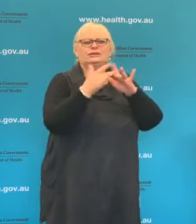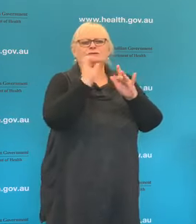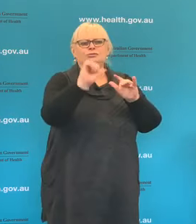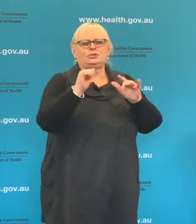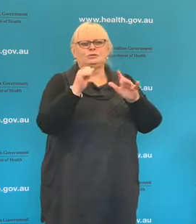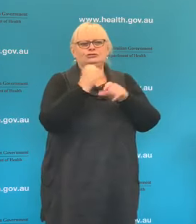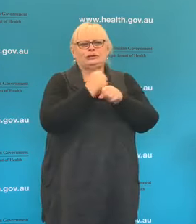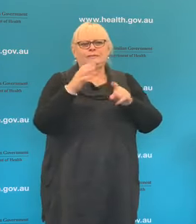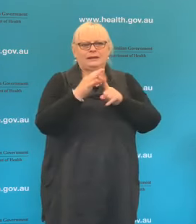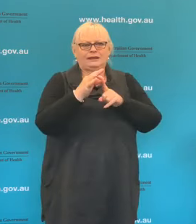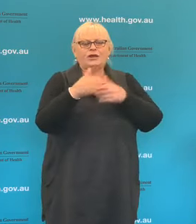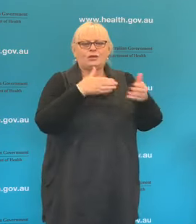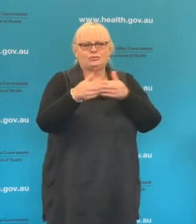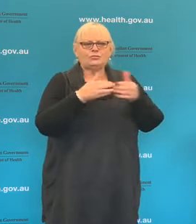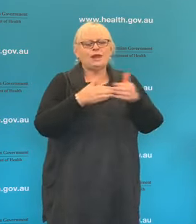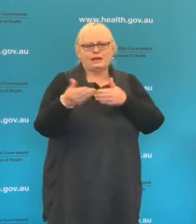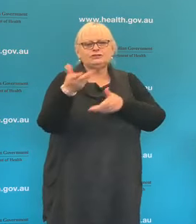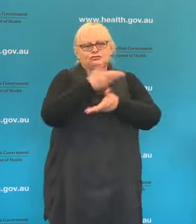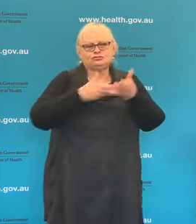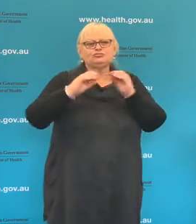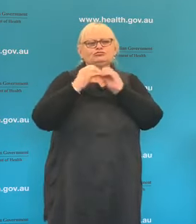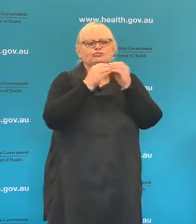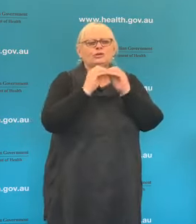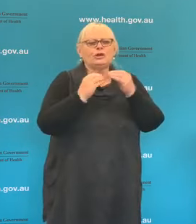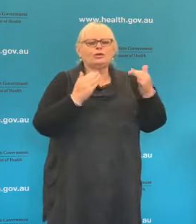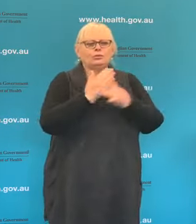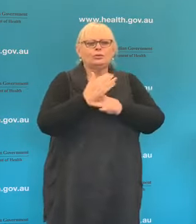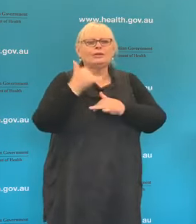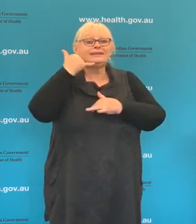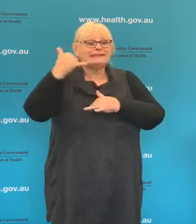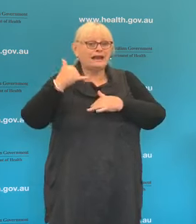you can arrange a consultation using telehealth or whether a face-to-face